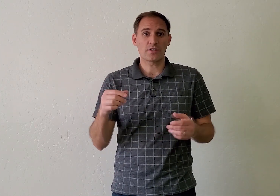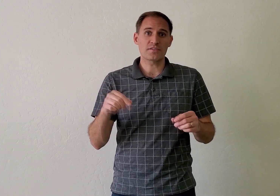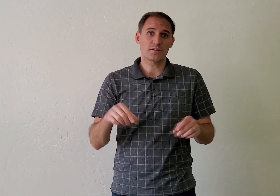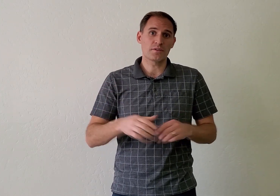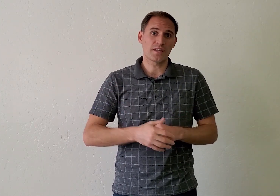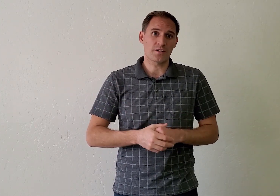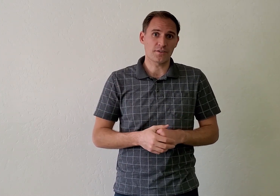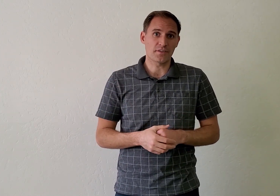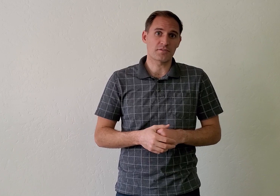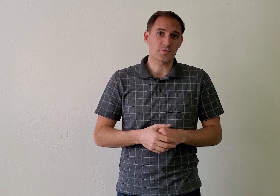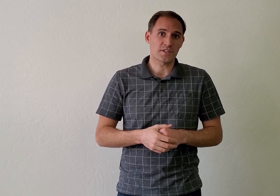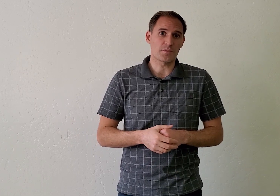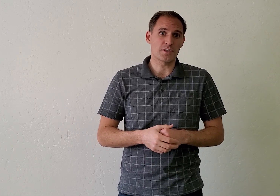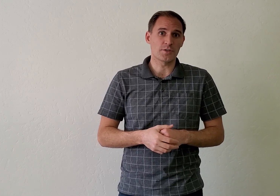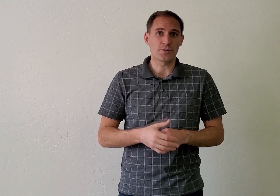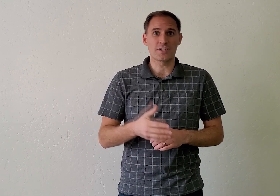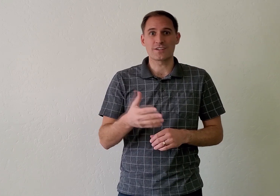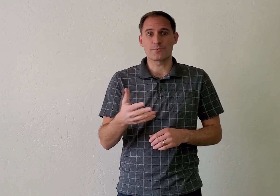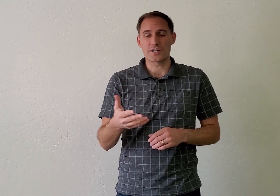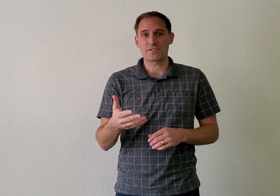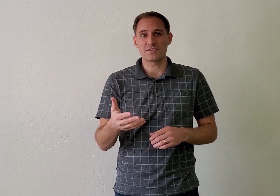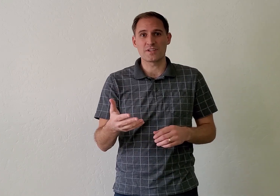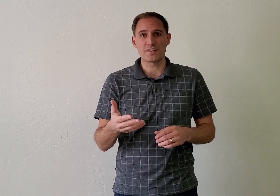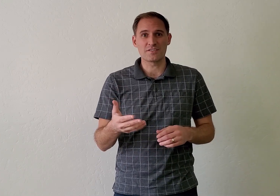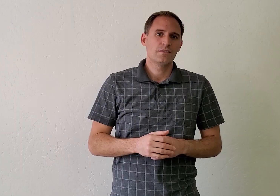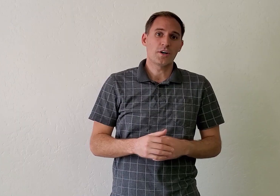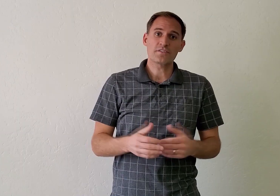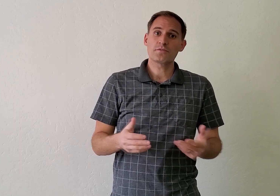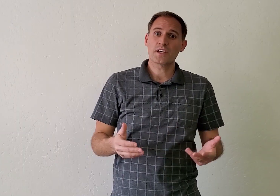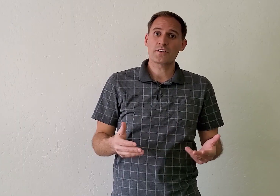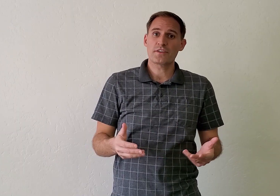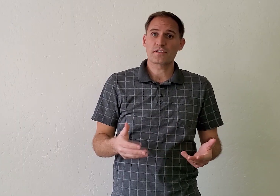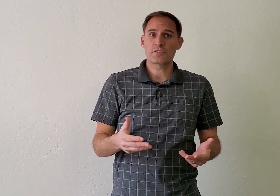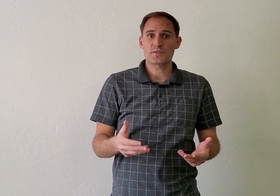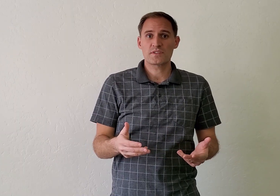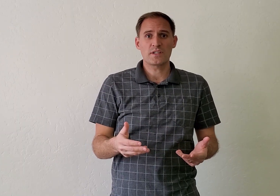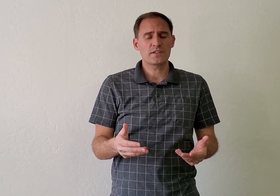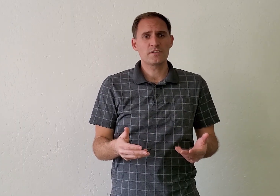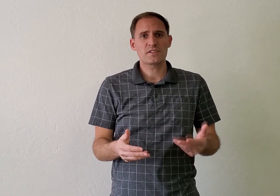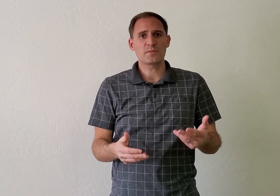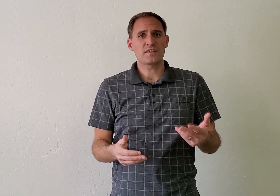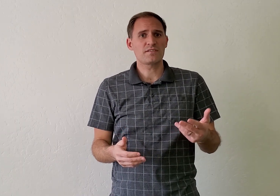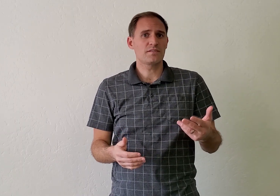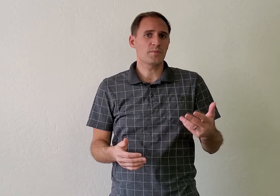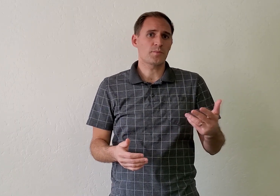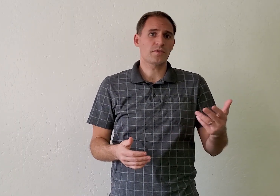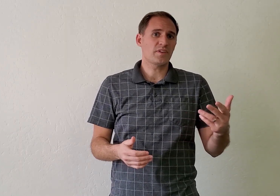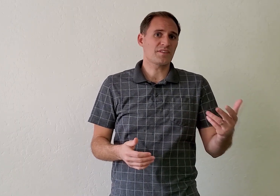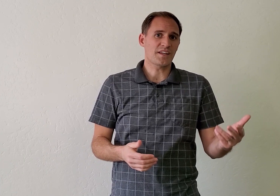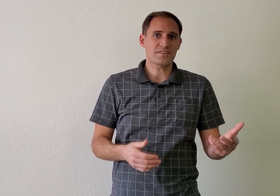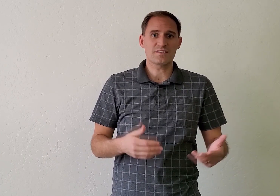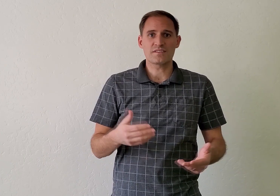also down the description down below where you can watch those videos. Also, down in the description I'll include some links to my previous lessons and